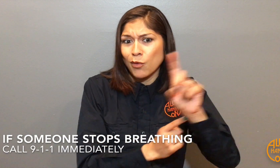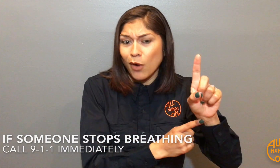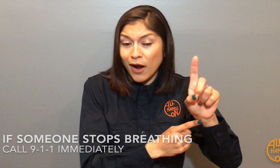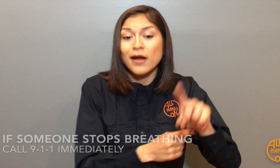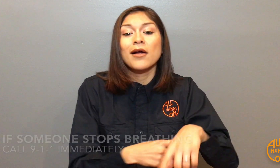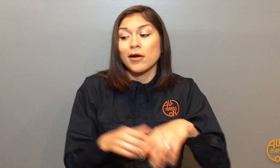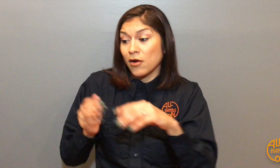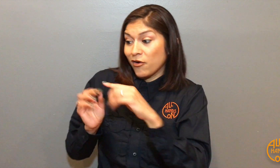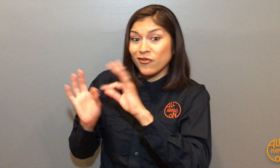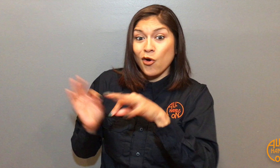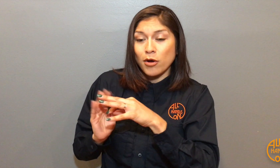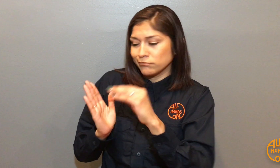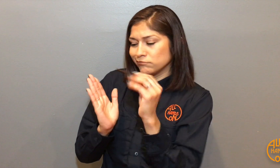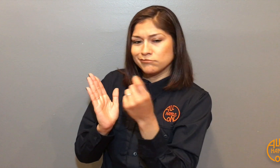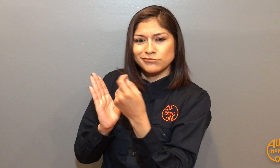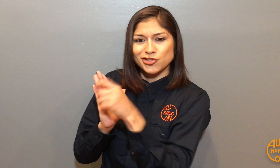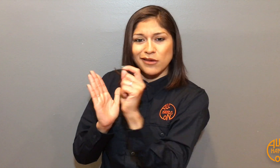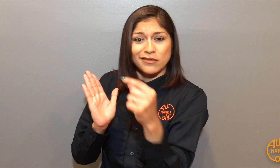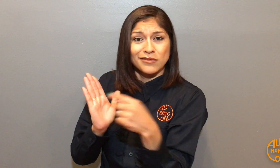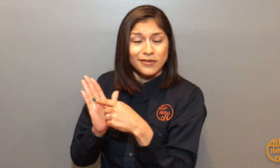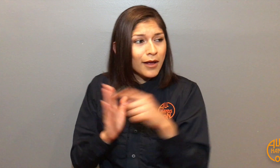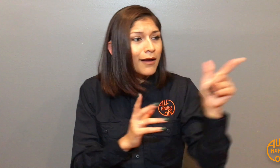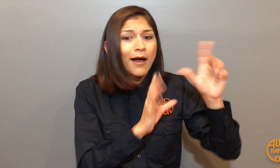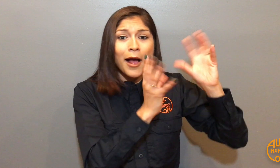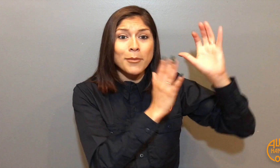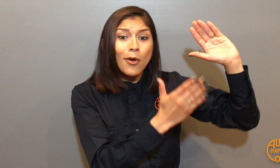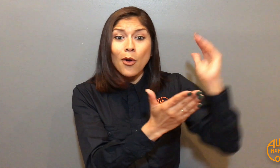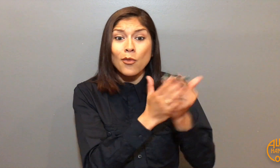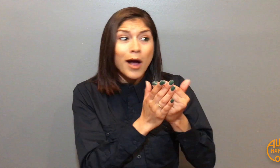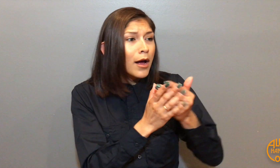or you're having difficulty breathing you need to call 9-1-1, once the